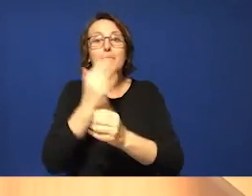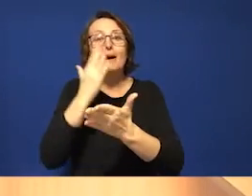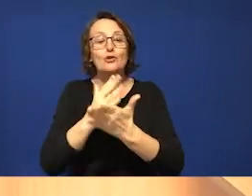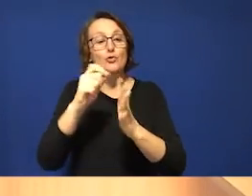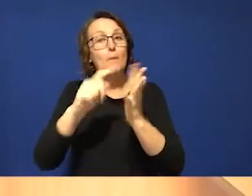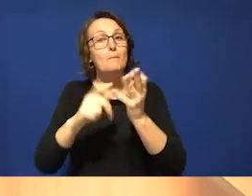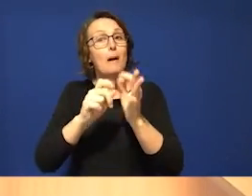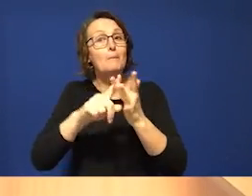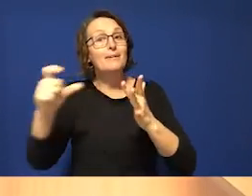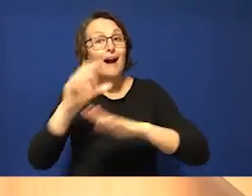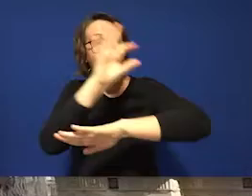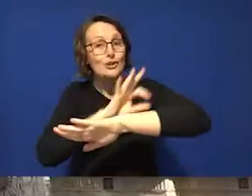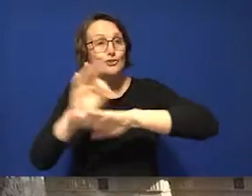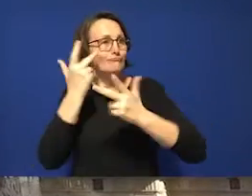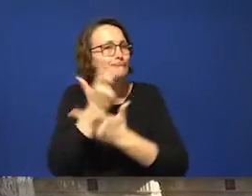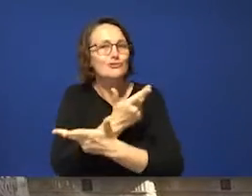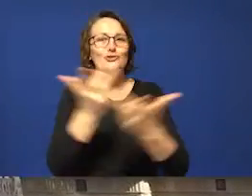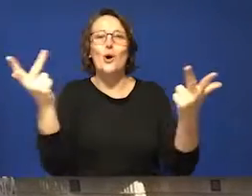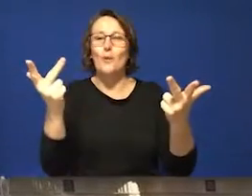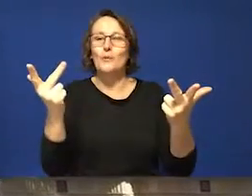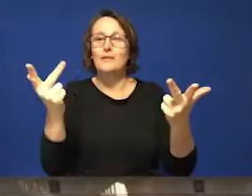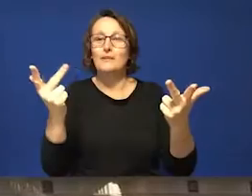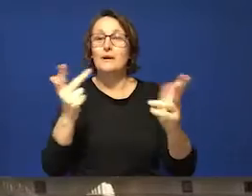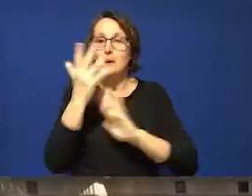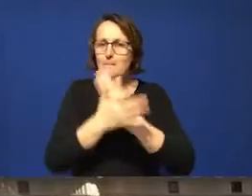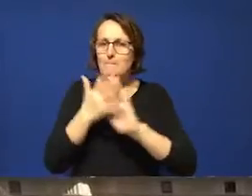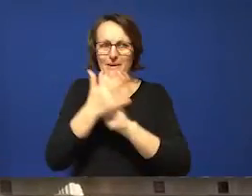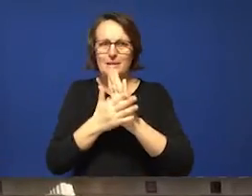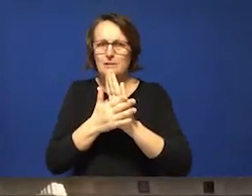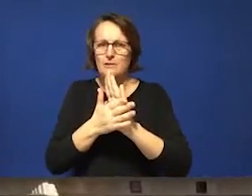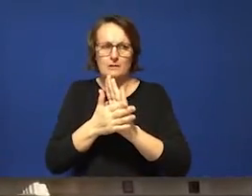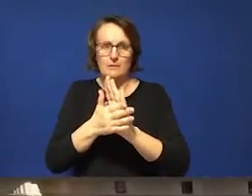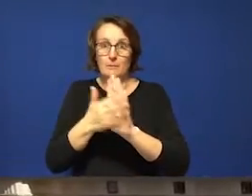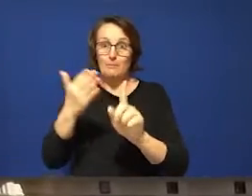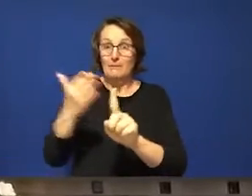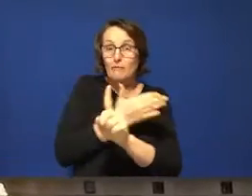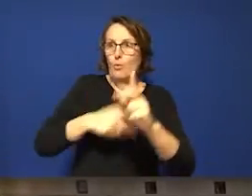"and was executed by traditional architect, Led means "with longterm decision making at the forefront."